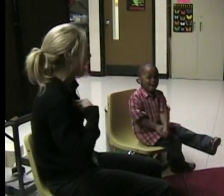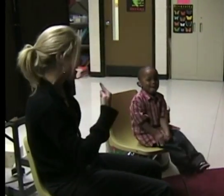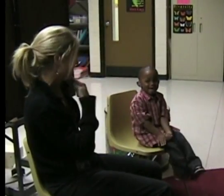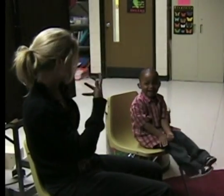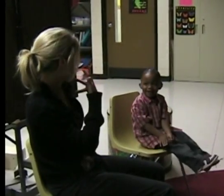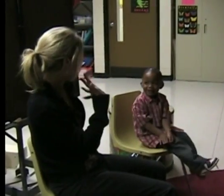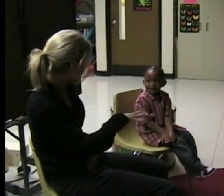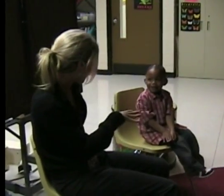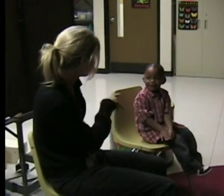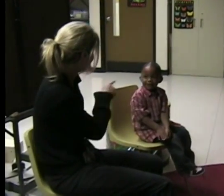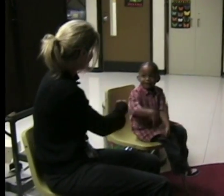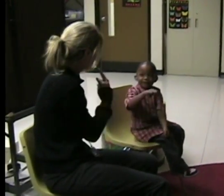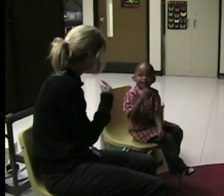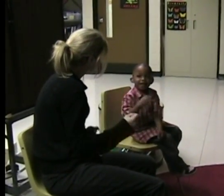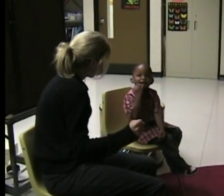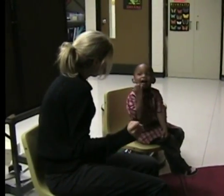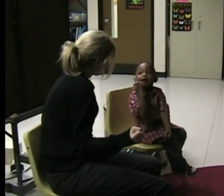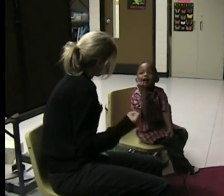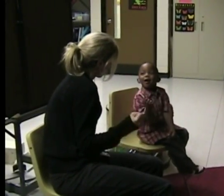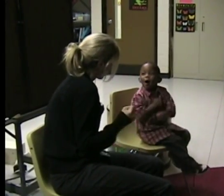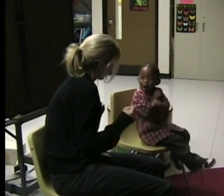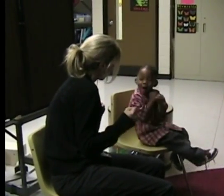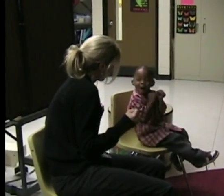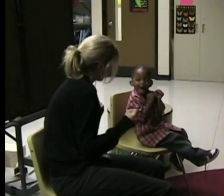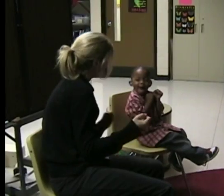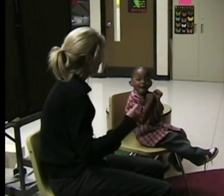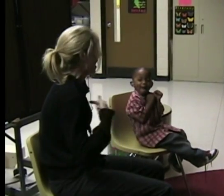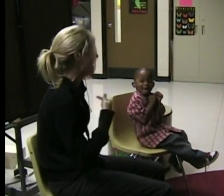I say, 'Hot,' you say, 'Cold.'